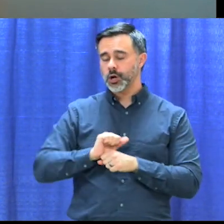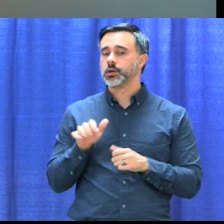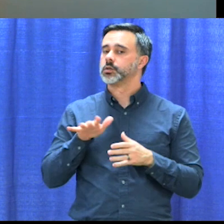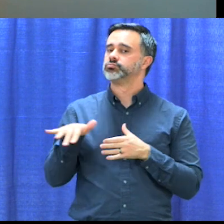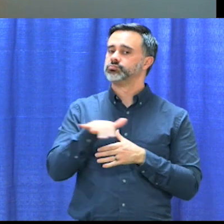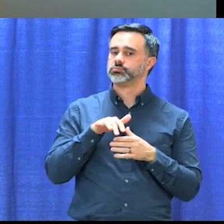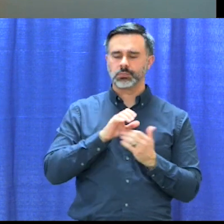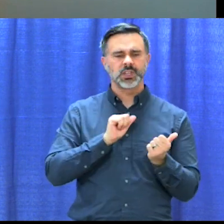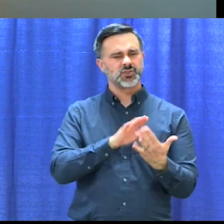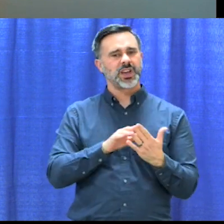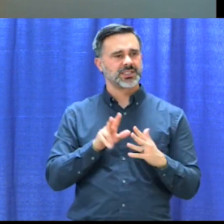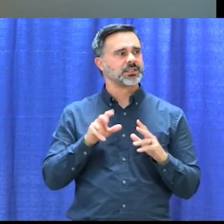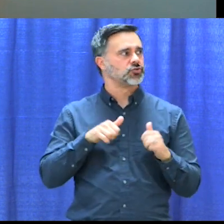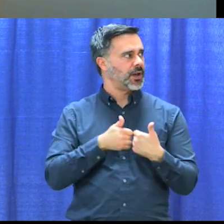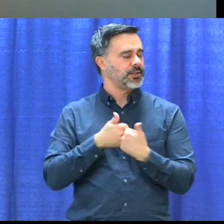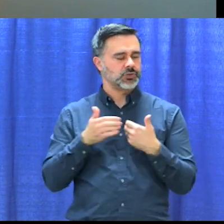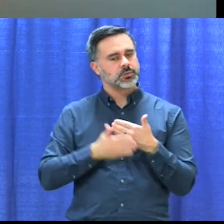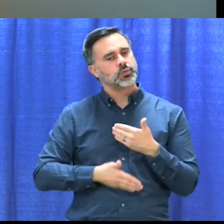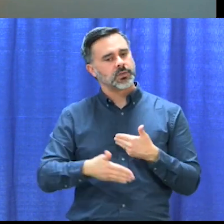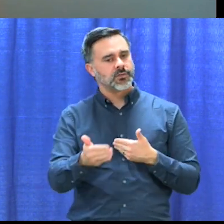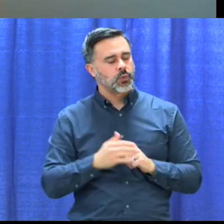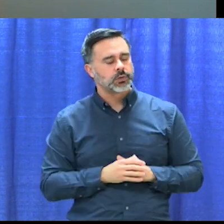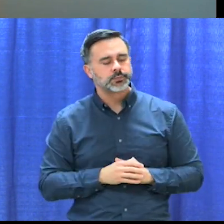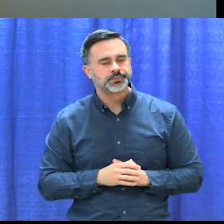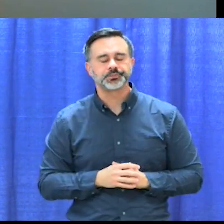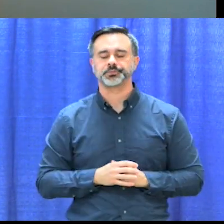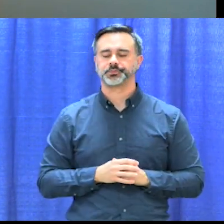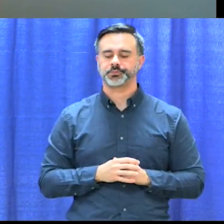challenges moving forward.